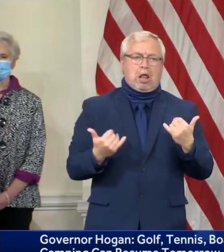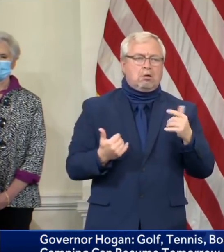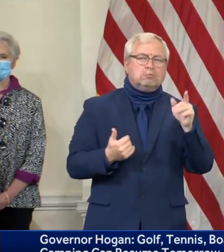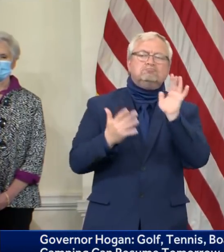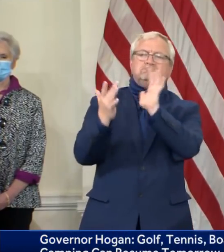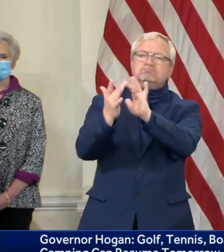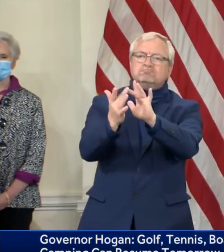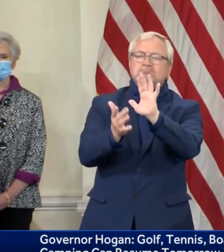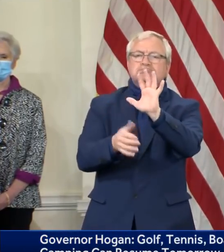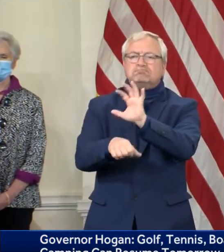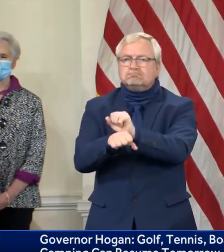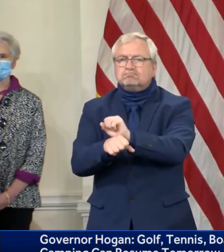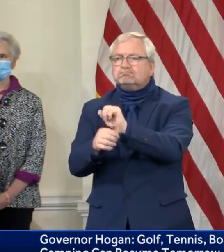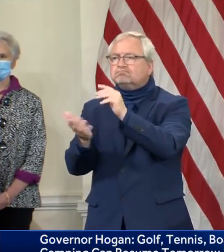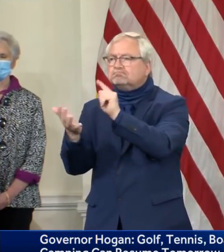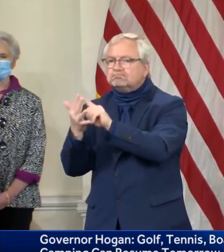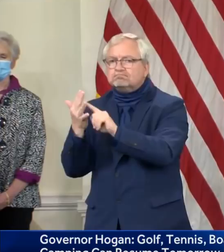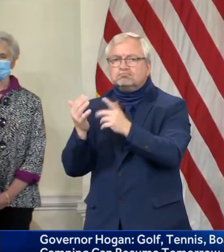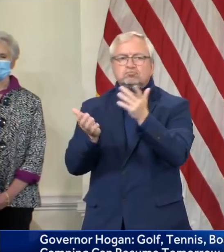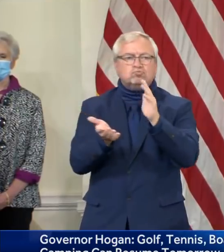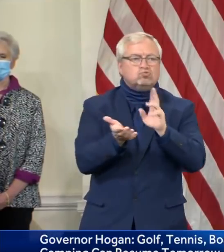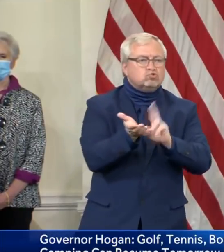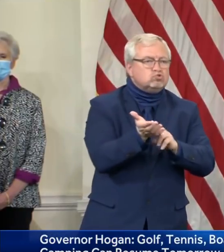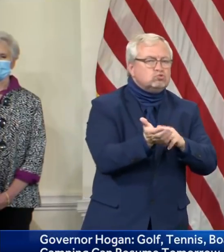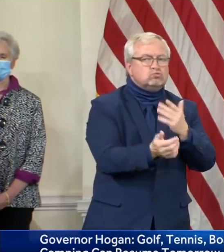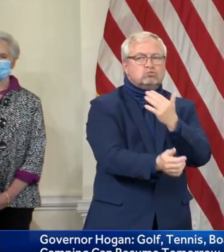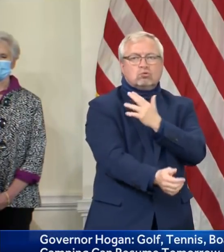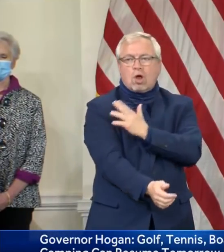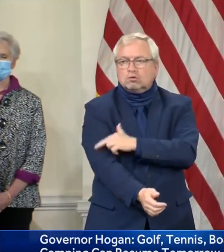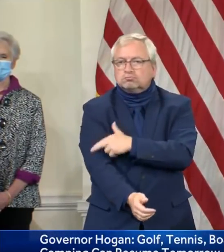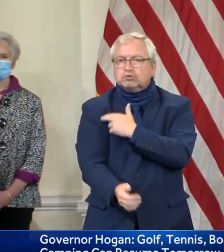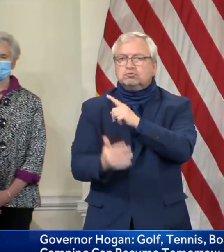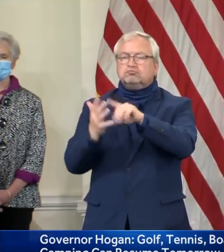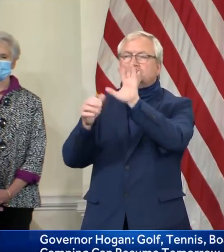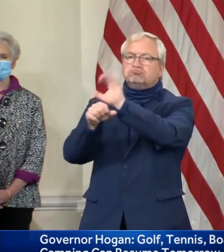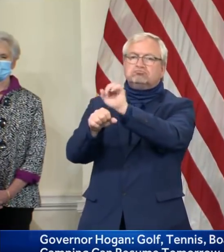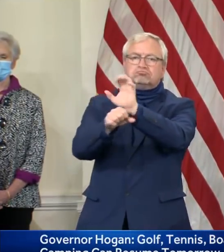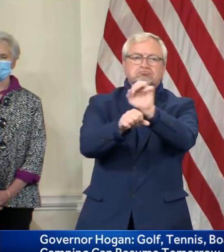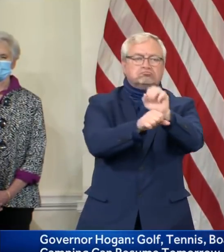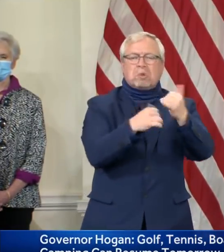PARTICULARLY FOR CONDITIONS THAT YOU ARE CONCERNED ABOUT HAVING AN EMERGENCY.